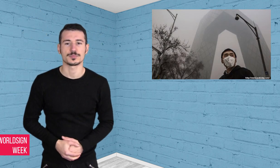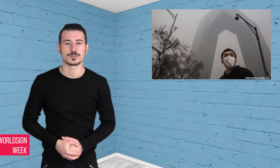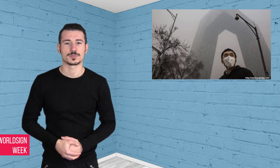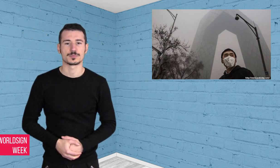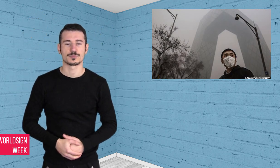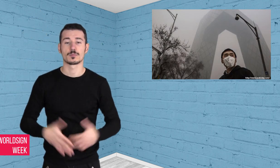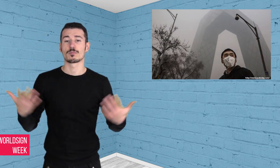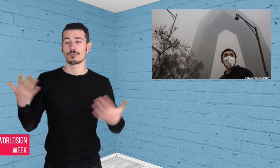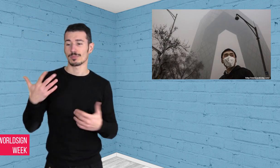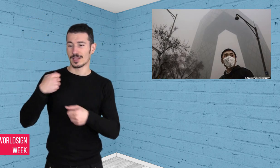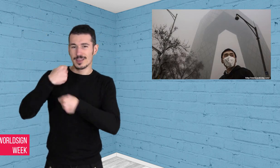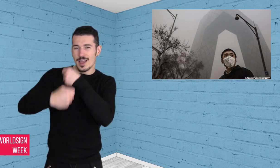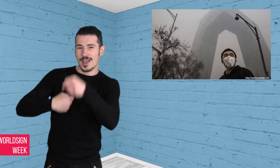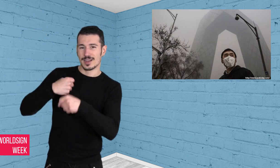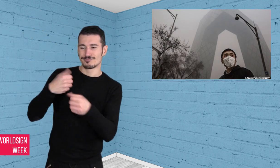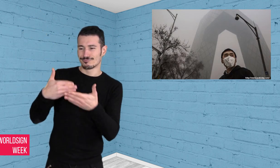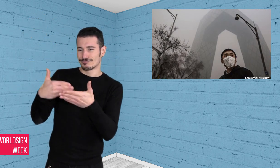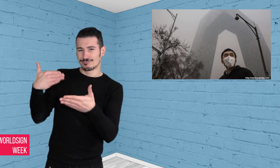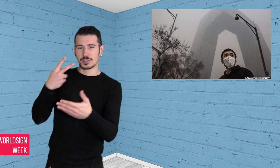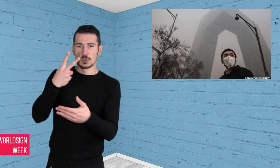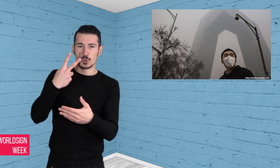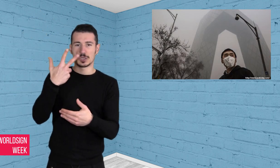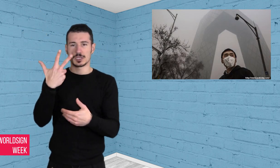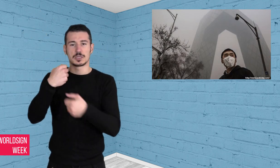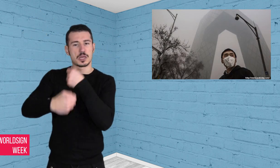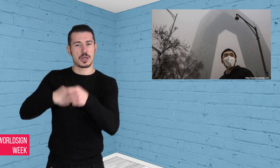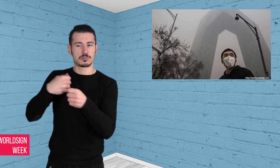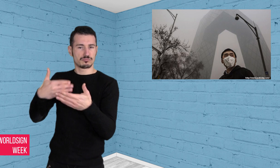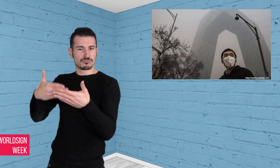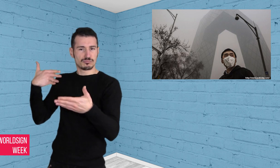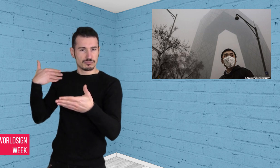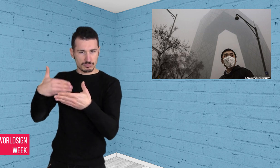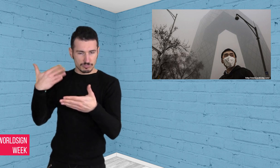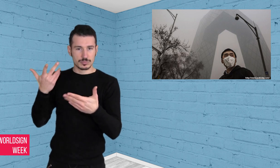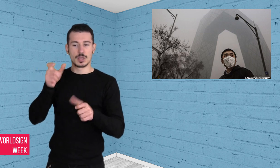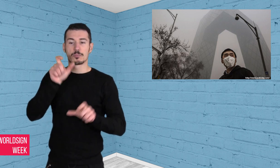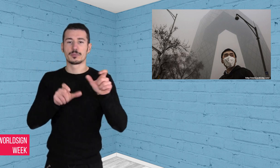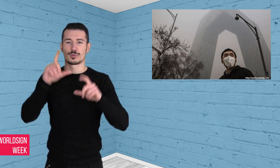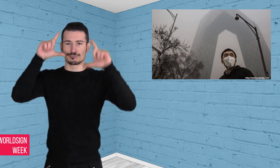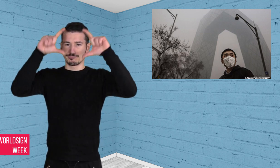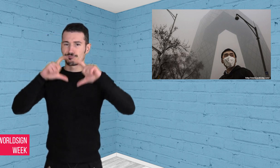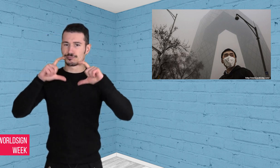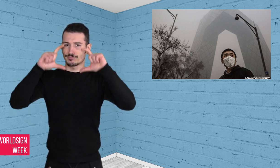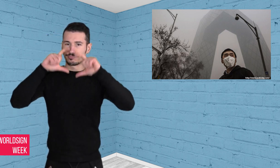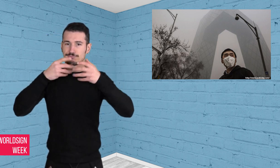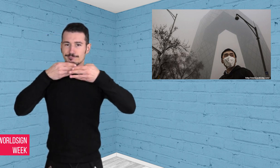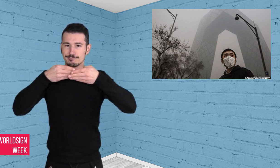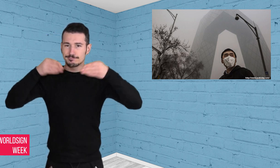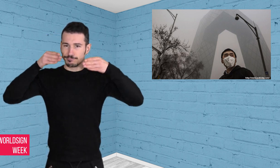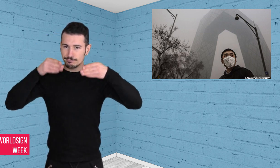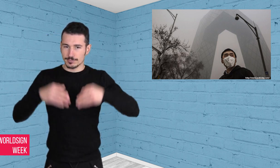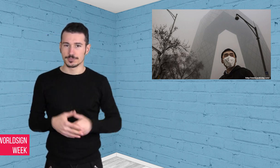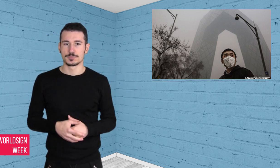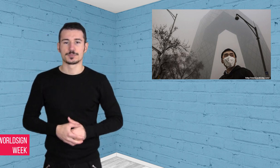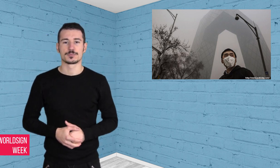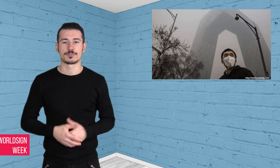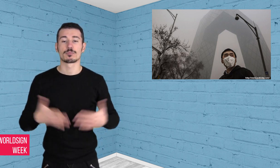blocks away, and seeing a blue sky is rare. In the last several years,